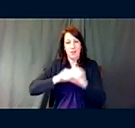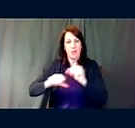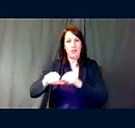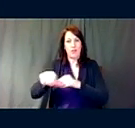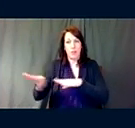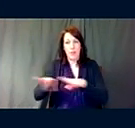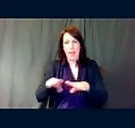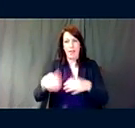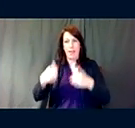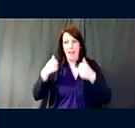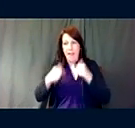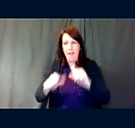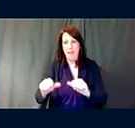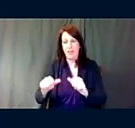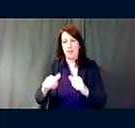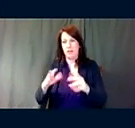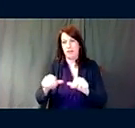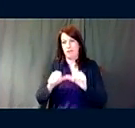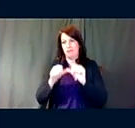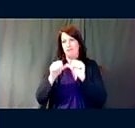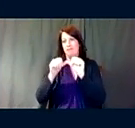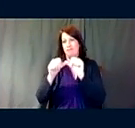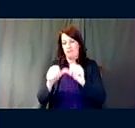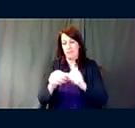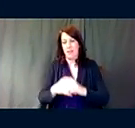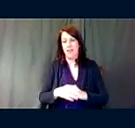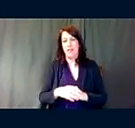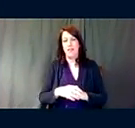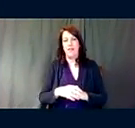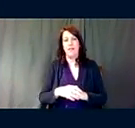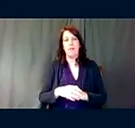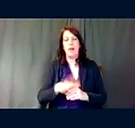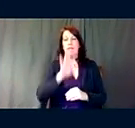PRIMARY TRANS-NIH SOCIAL AND BEHAVIORAL EFFORTS THAT HAVE